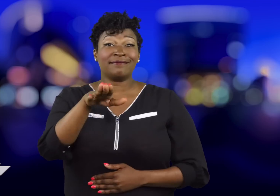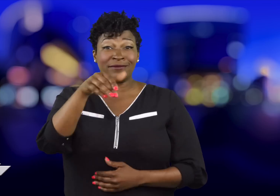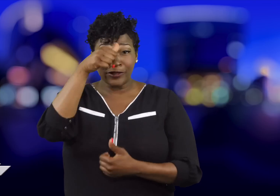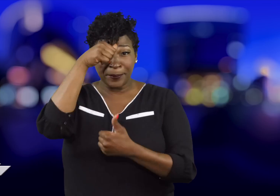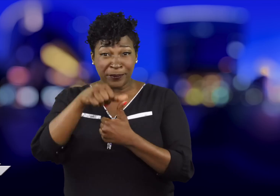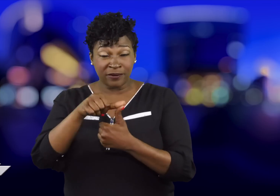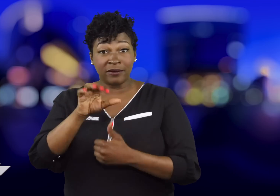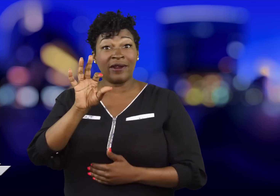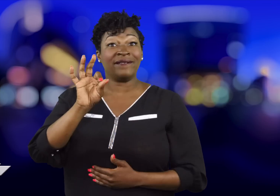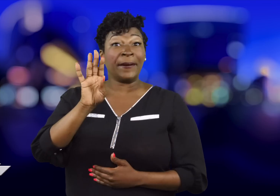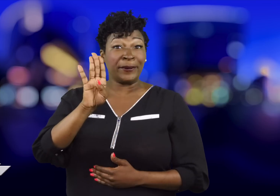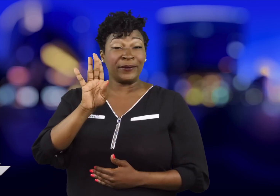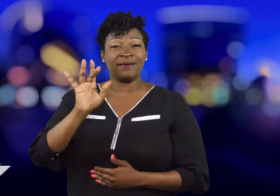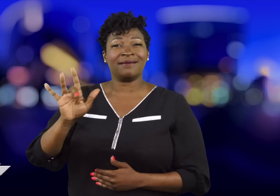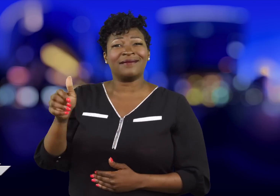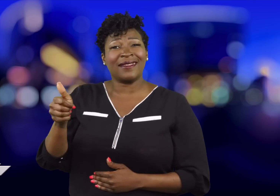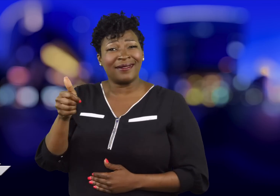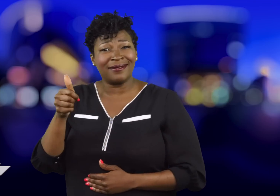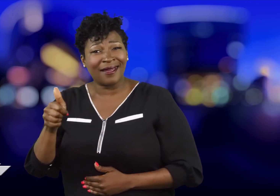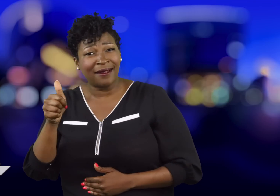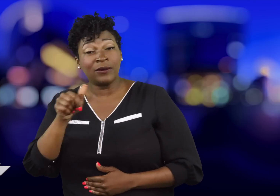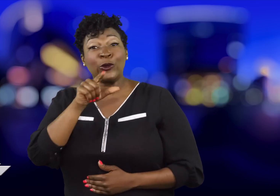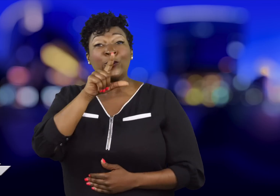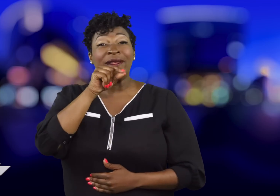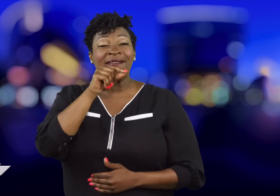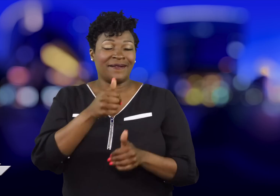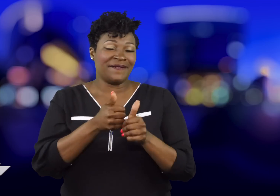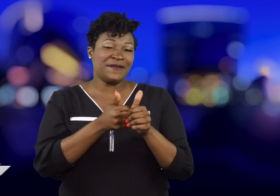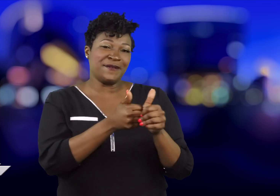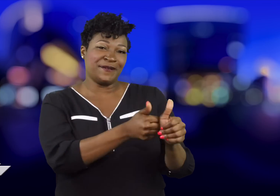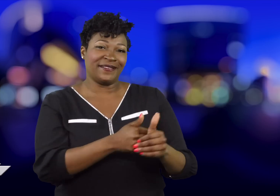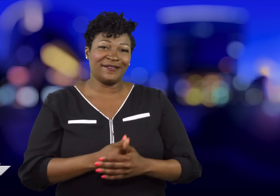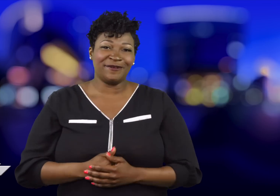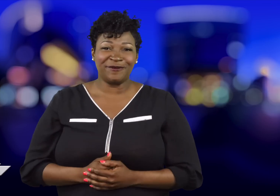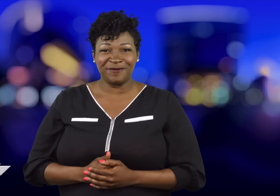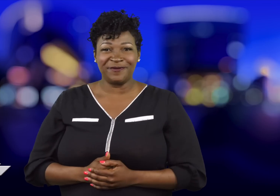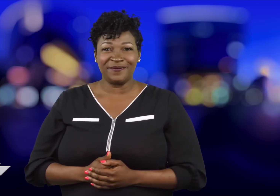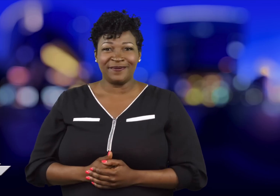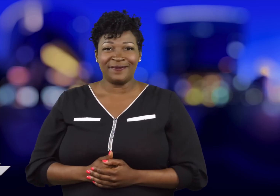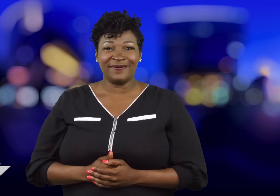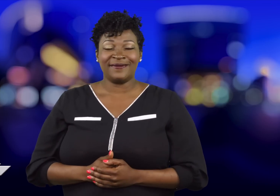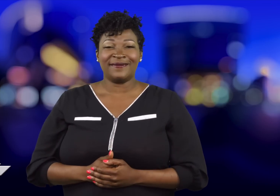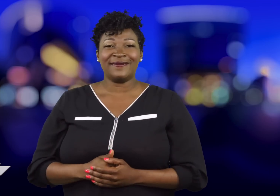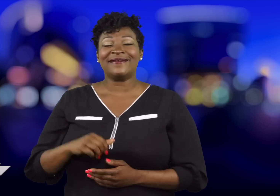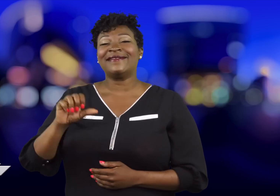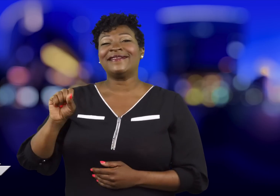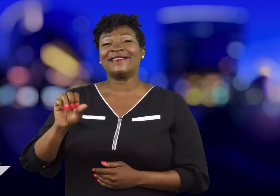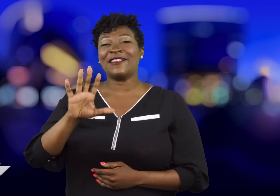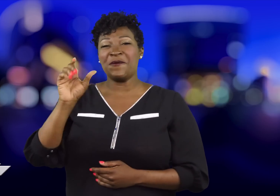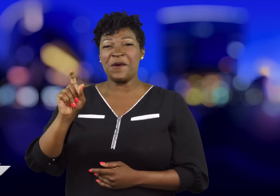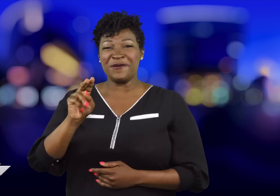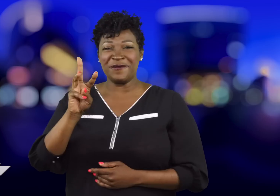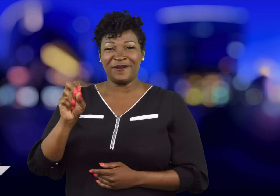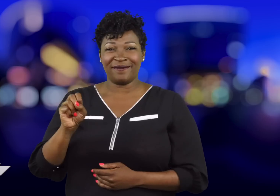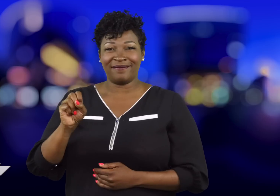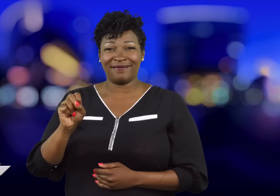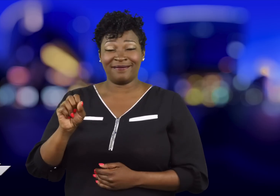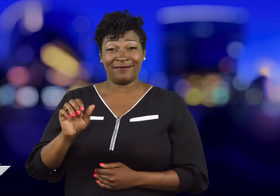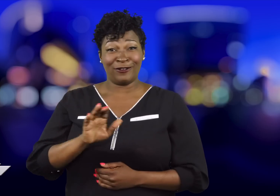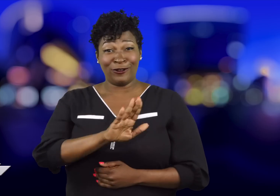Remember to like us on Facebook and follow us on Twitter. Sign1News.